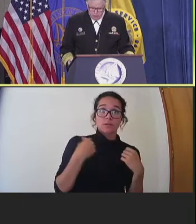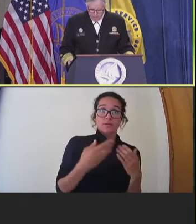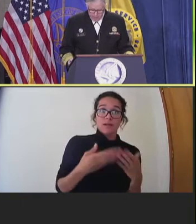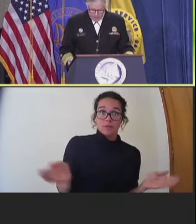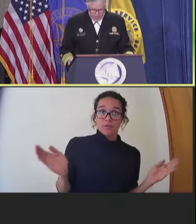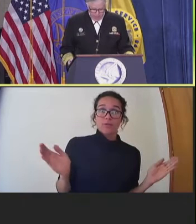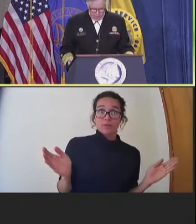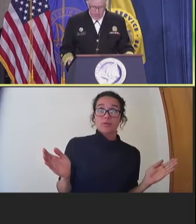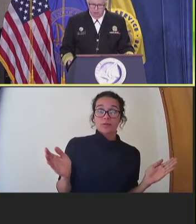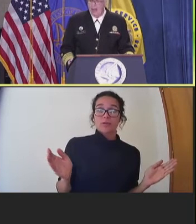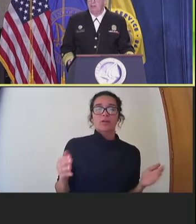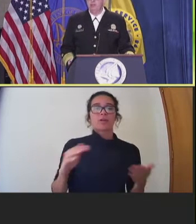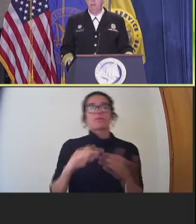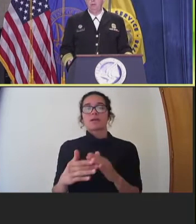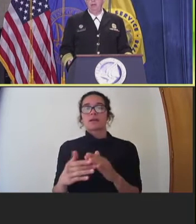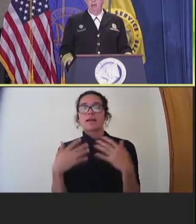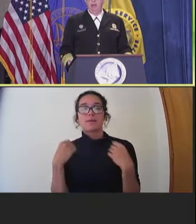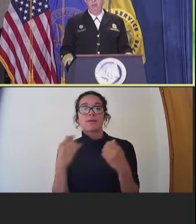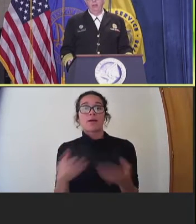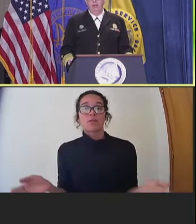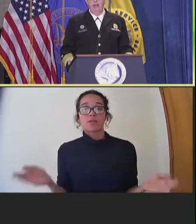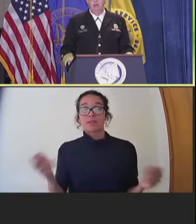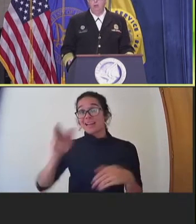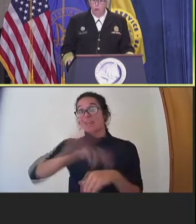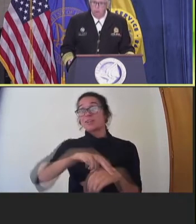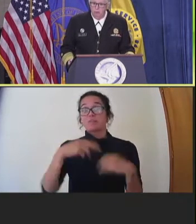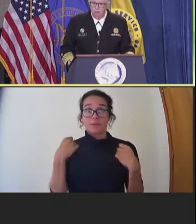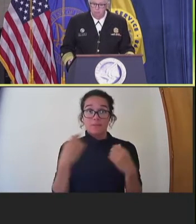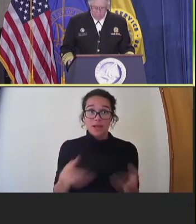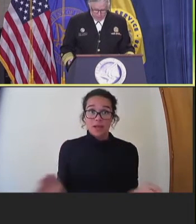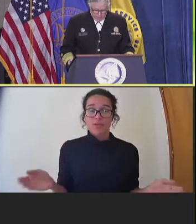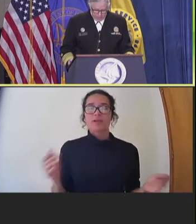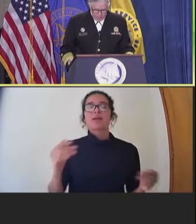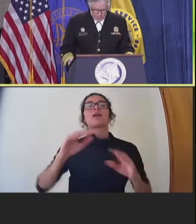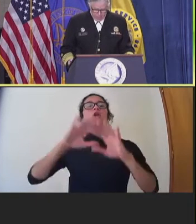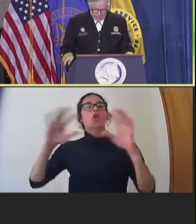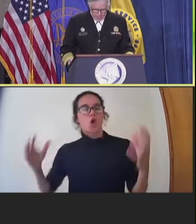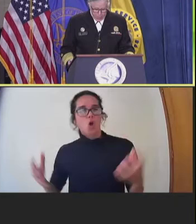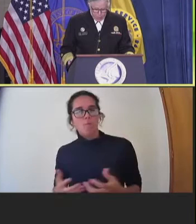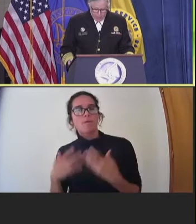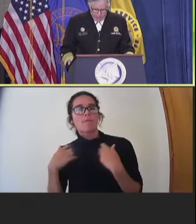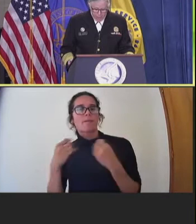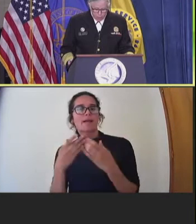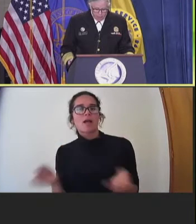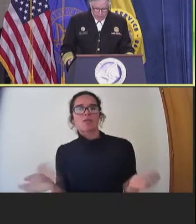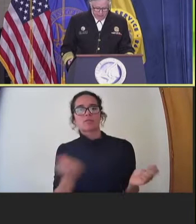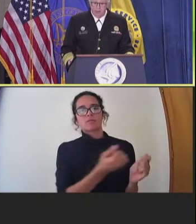public health, national public health, and global public health. We have a representative from